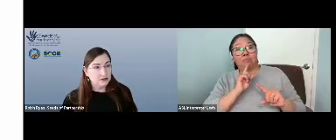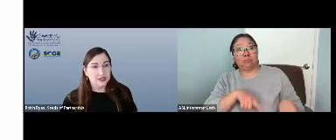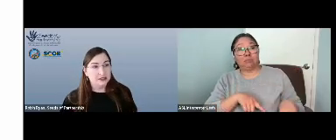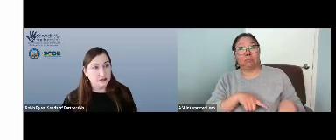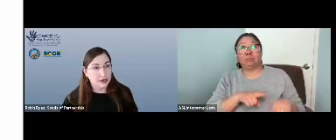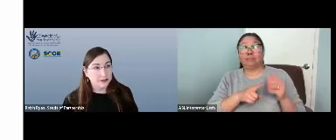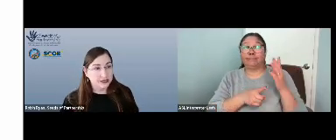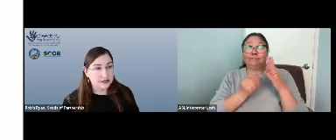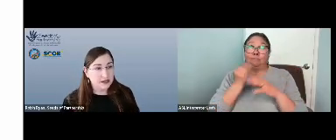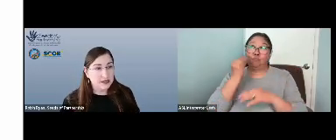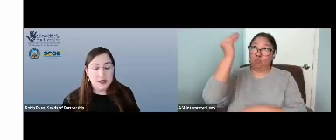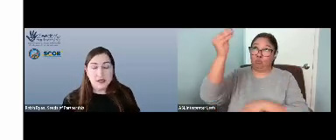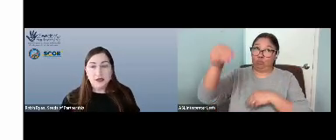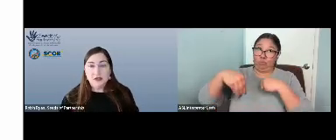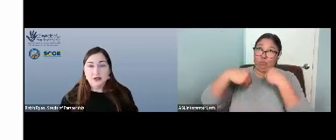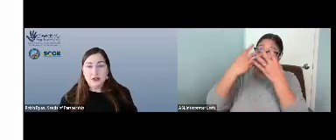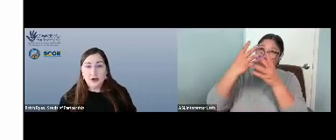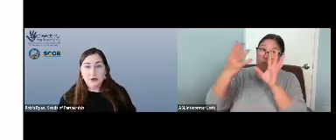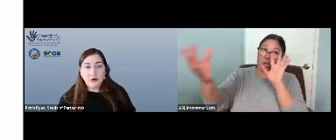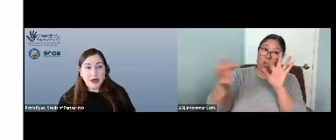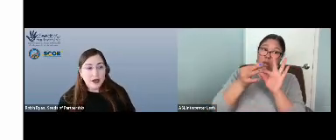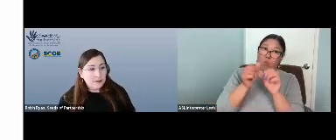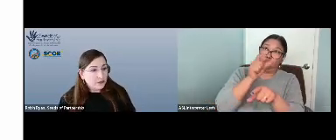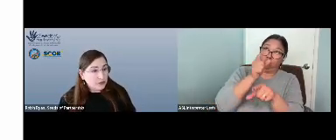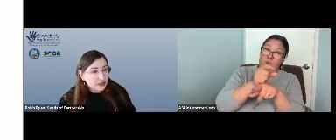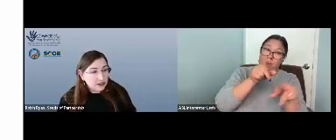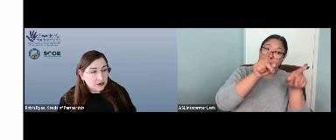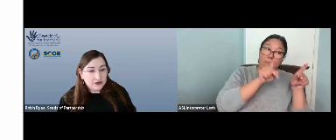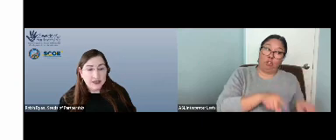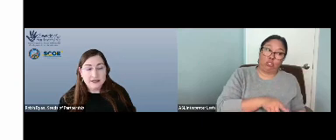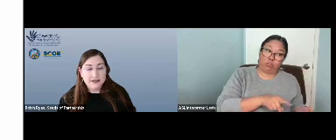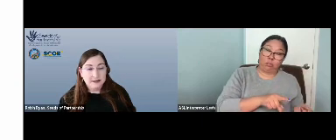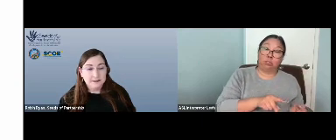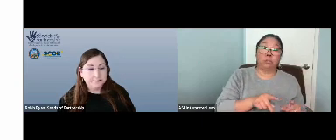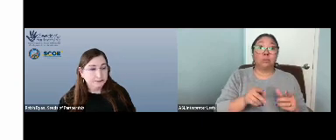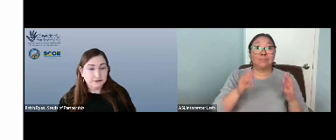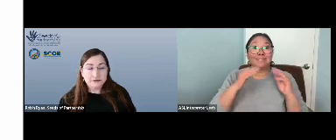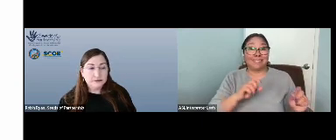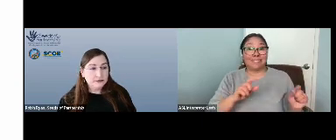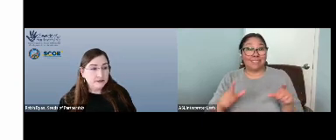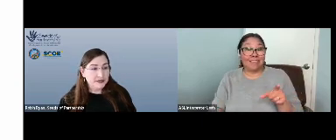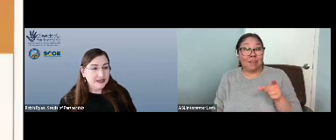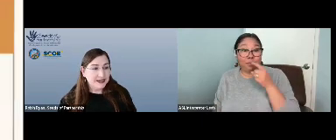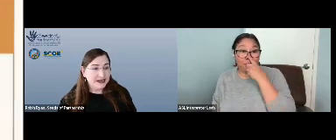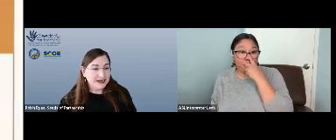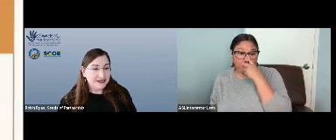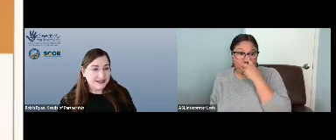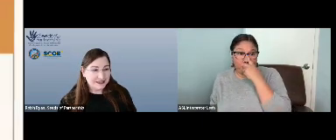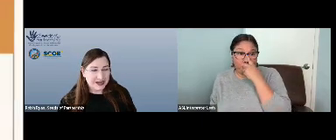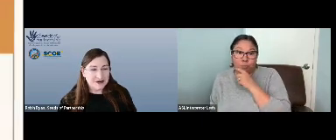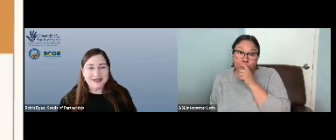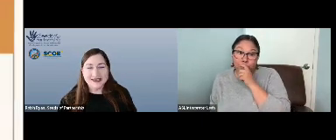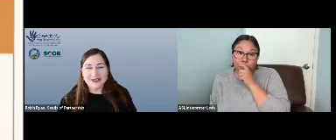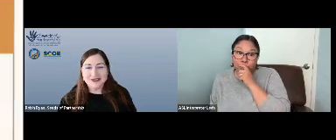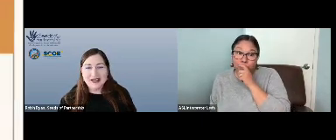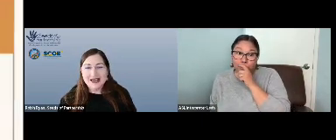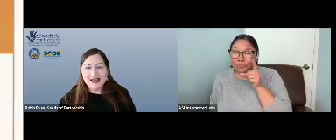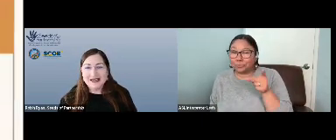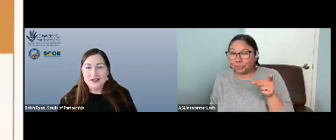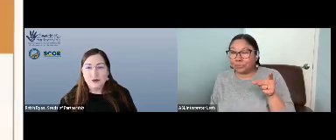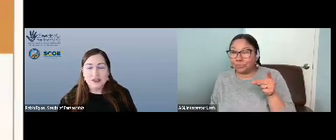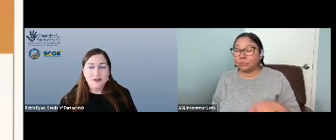to get it to the right place. So, um we can go to the next slide and that one. Thank you. And so,